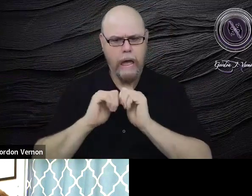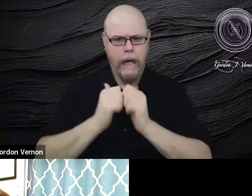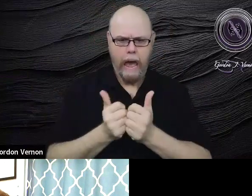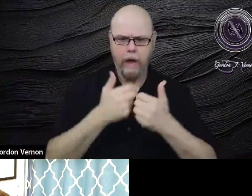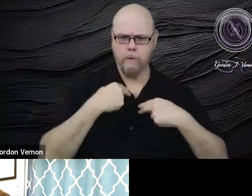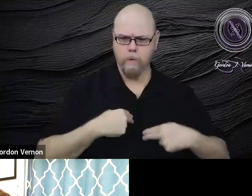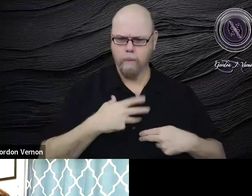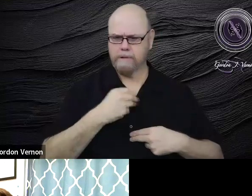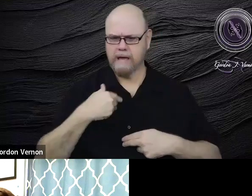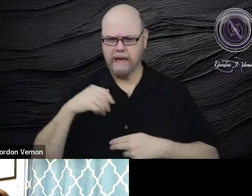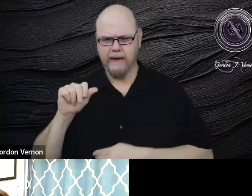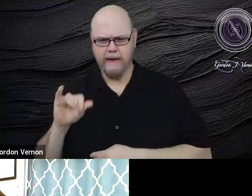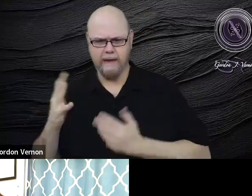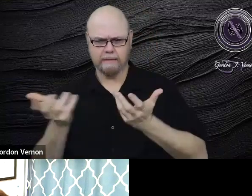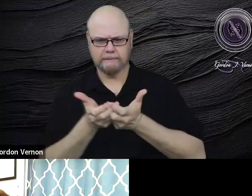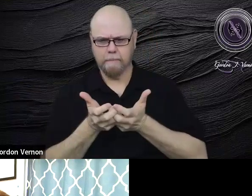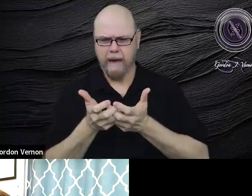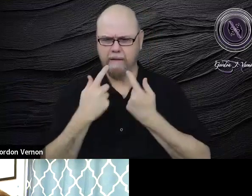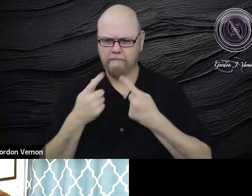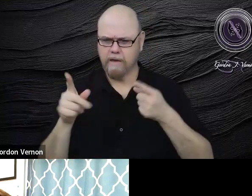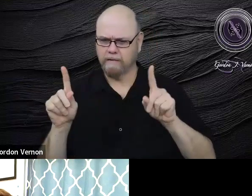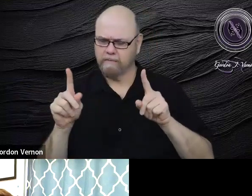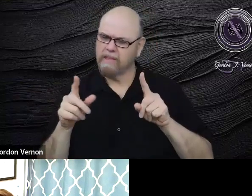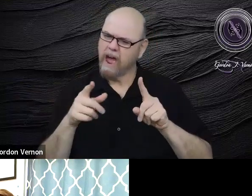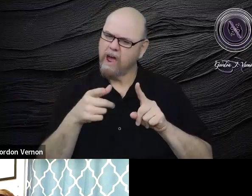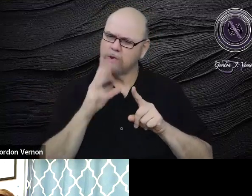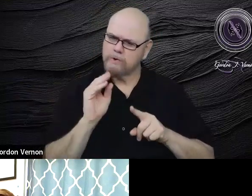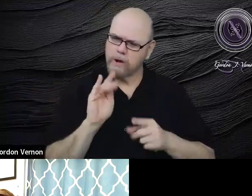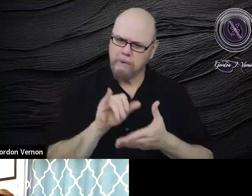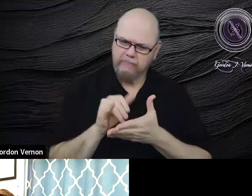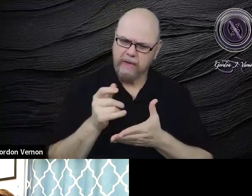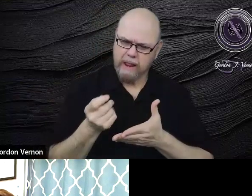is also to use a rich parametric variation